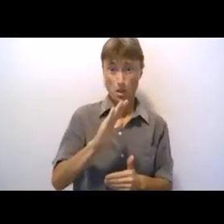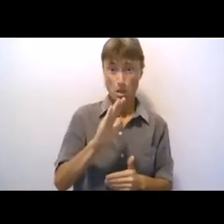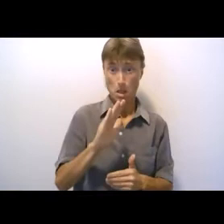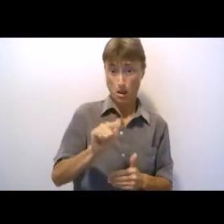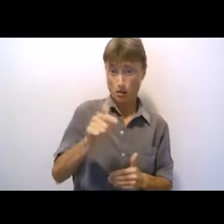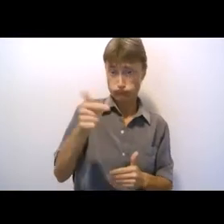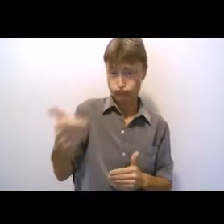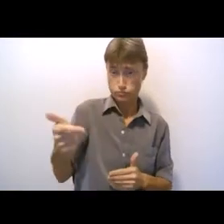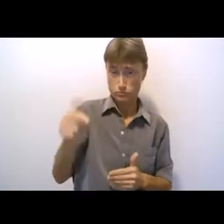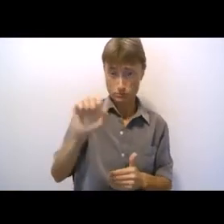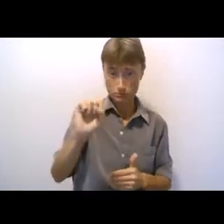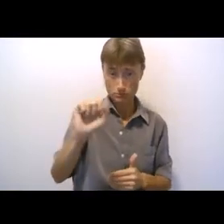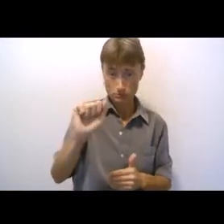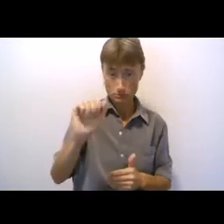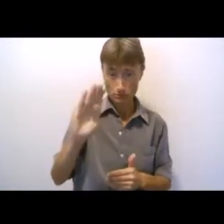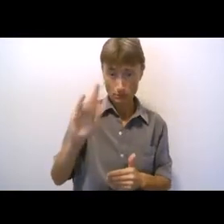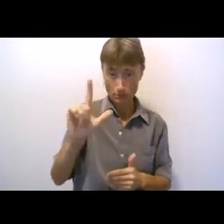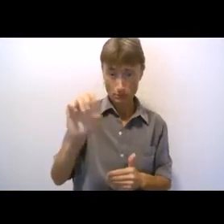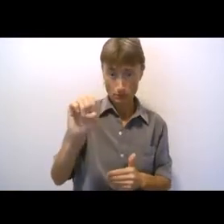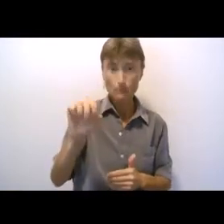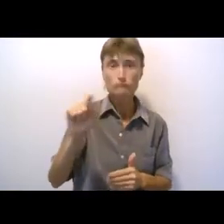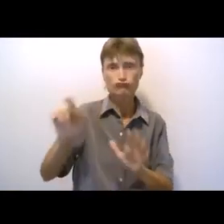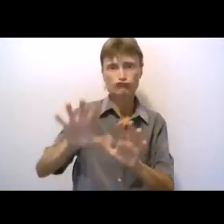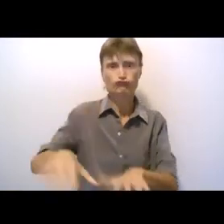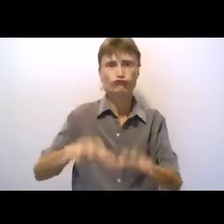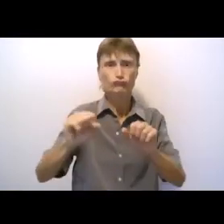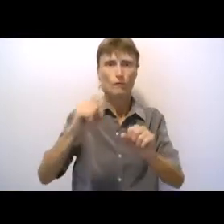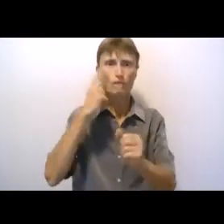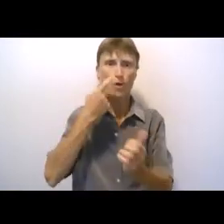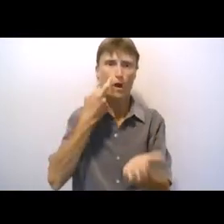the line for our land acknowledgement. Hi.